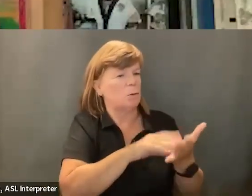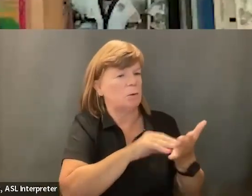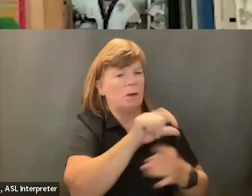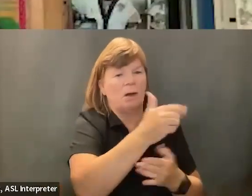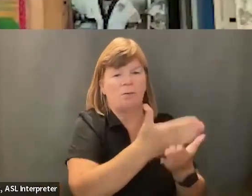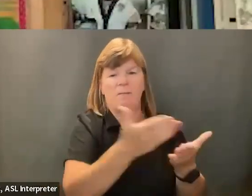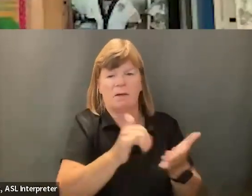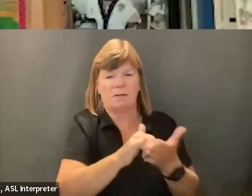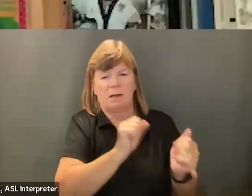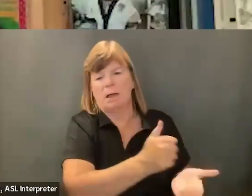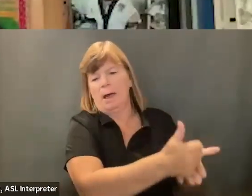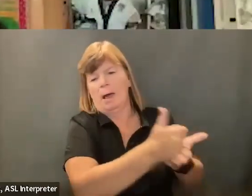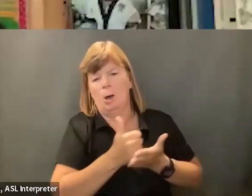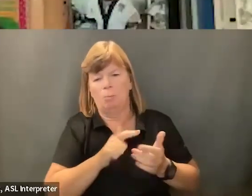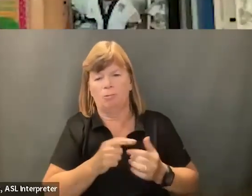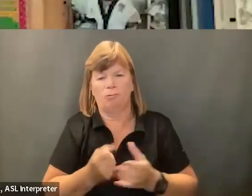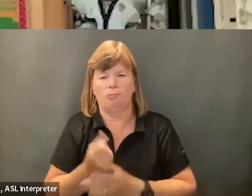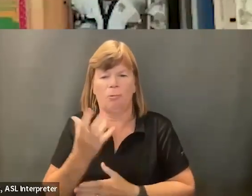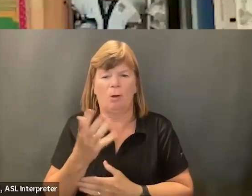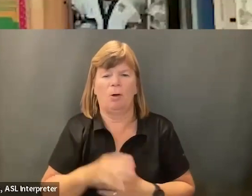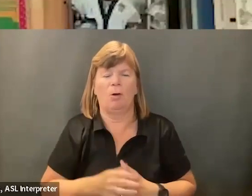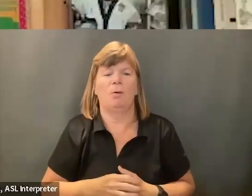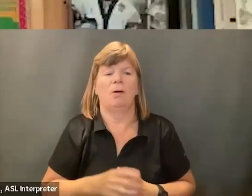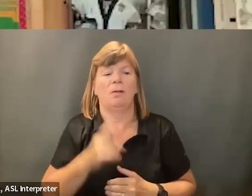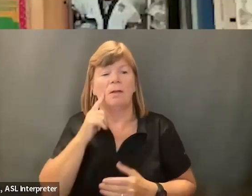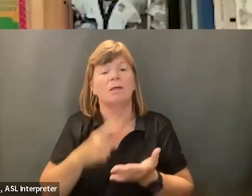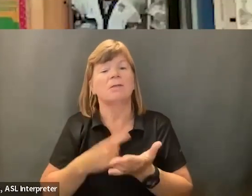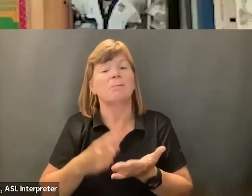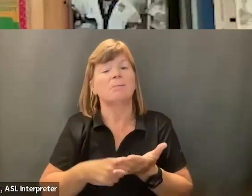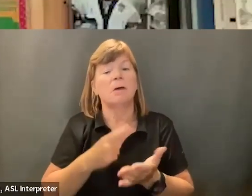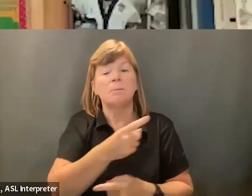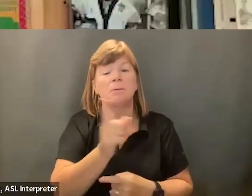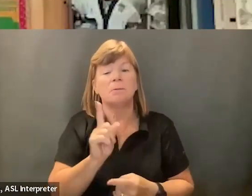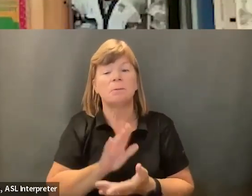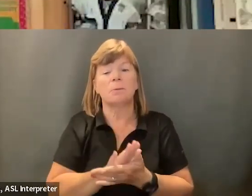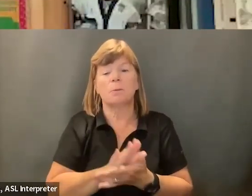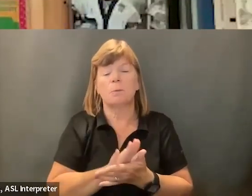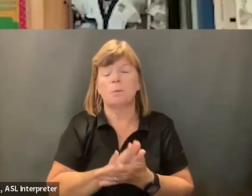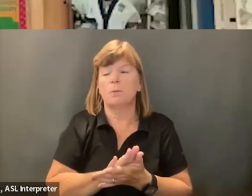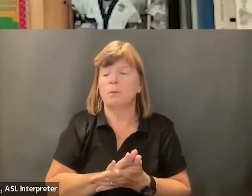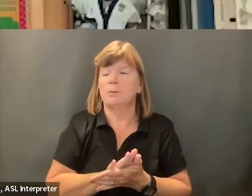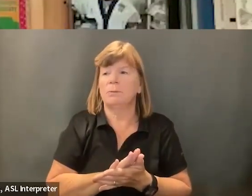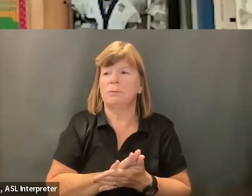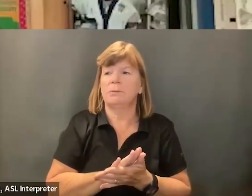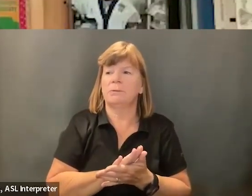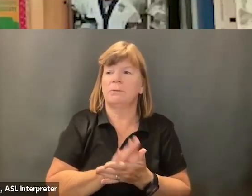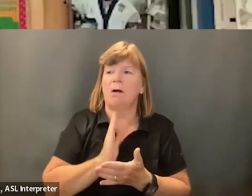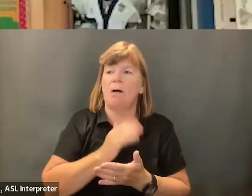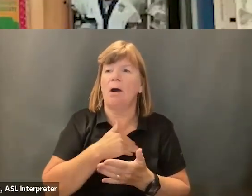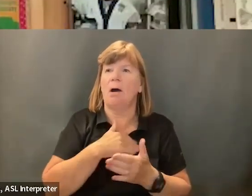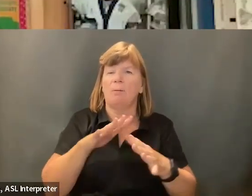help help them to grow I think sometimes in schools we are we in our society we have the